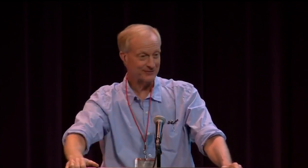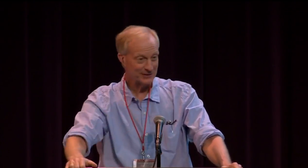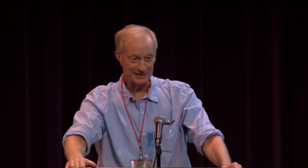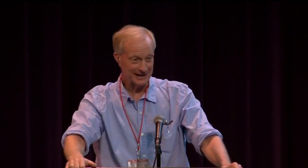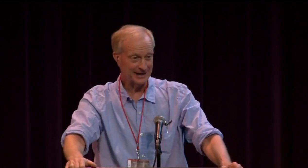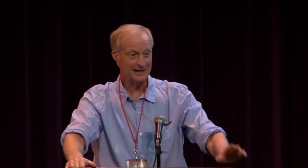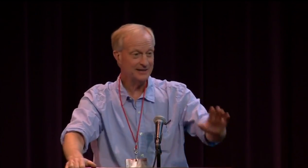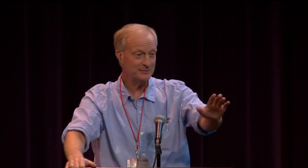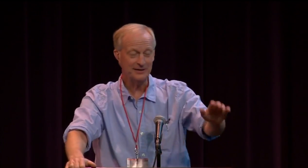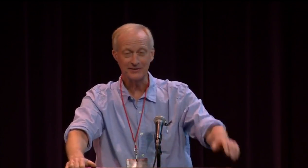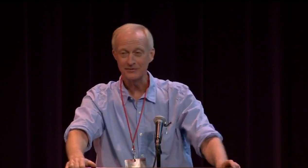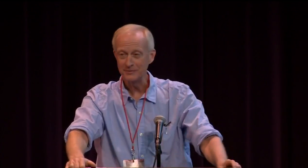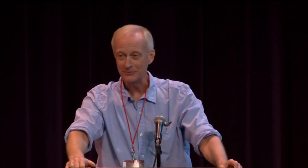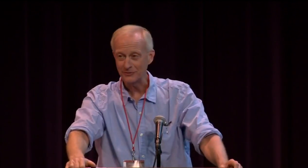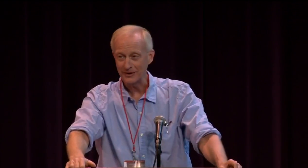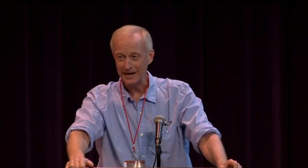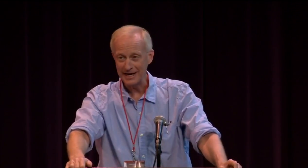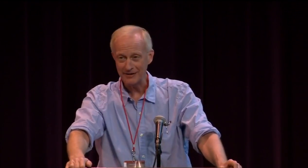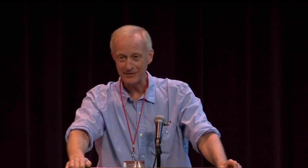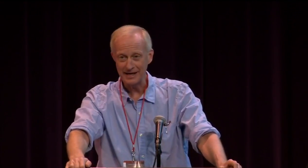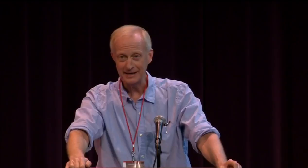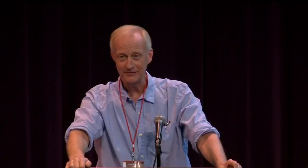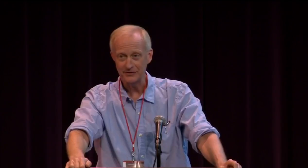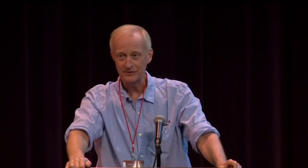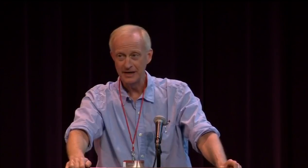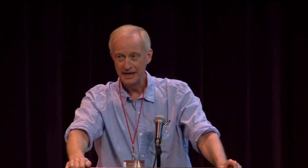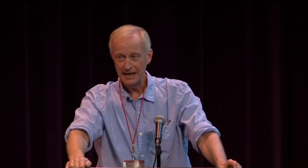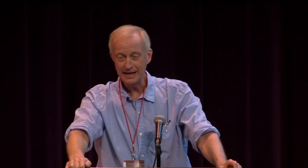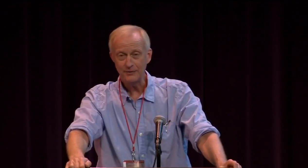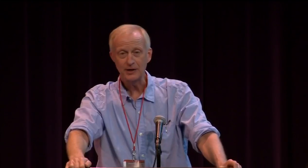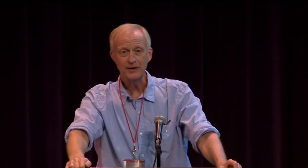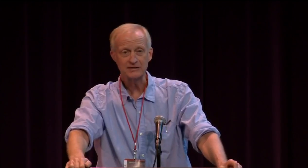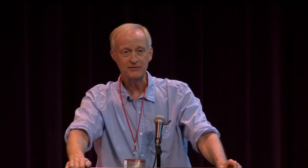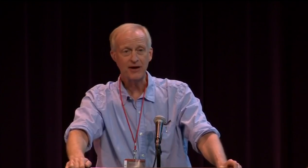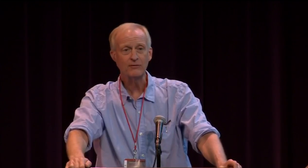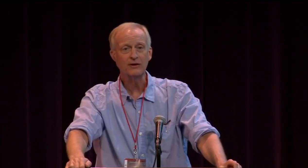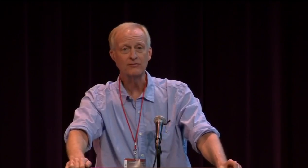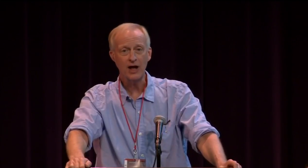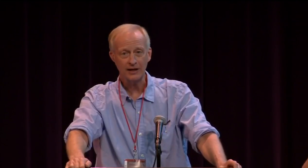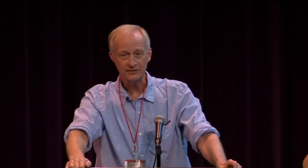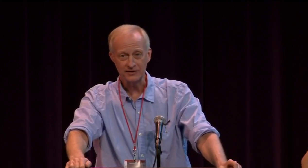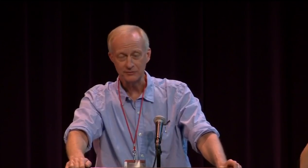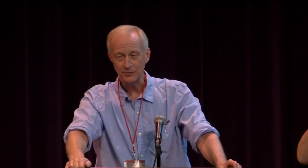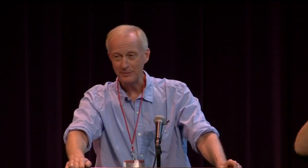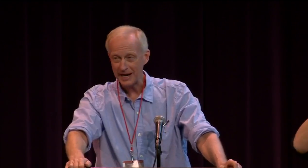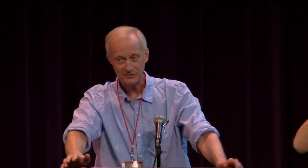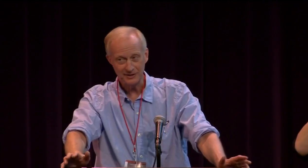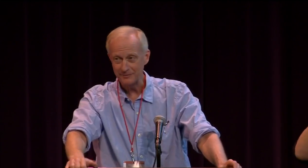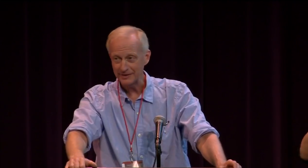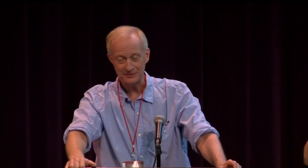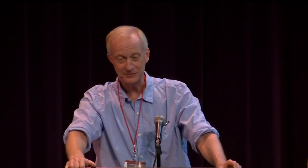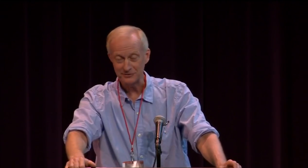REALLY. AND HE'S BEEN THERE EVEN BEFORE I HAVE. AND IF THERE'S ANYONE WHO HAS A FOUNTAIN OF KNOWLEDGE AND IS MORE PASSIONATE ABOUT THIS